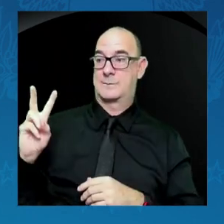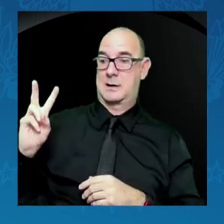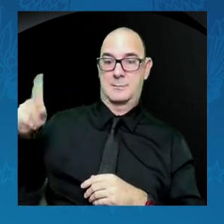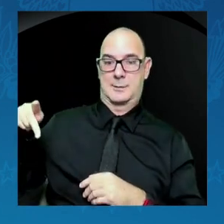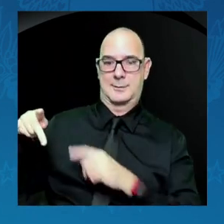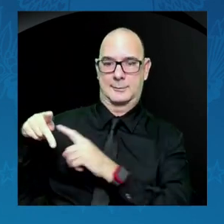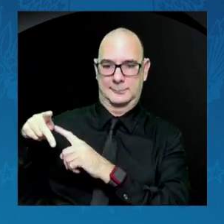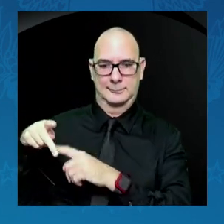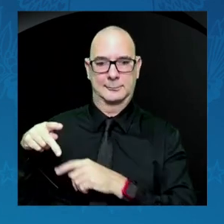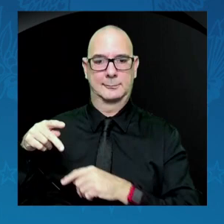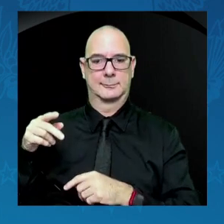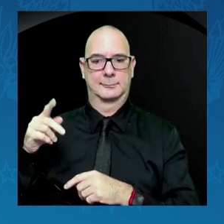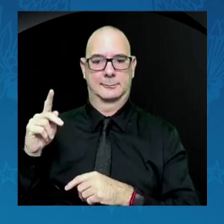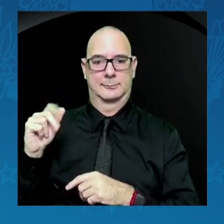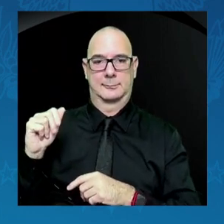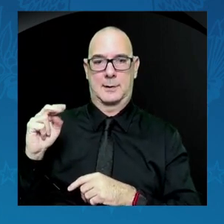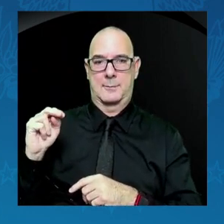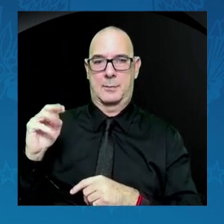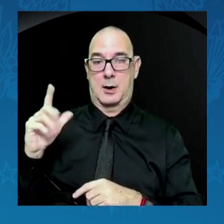But if you could give her a round of applause and.